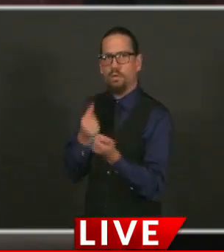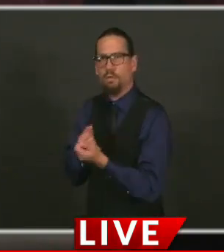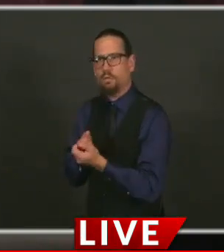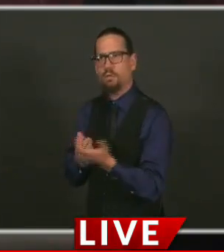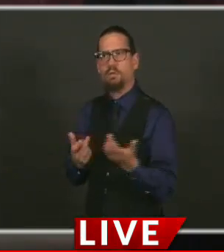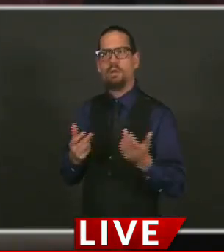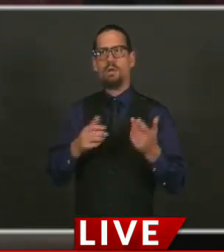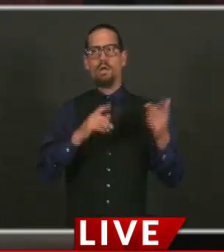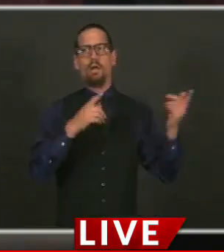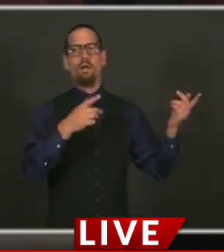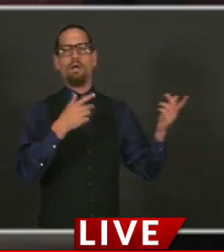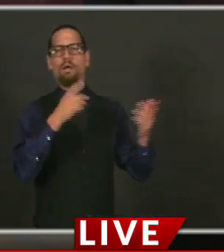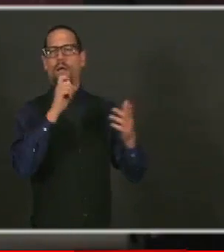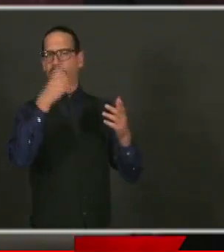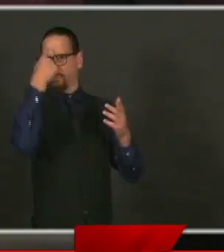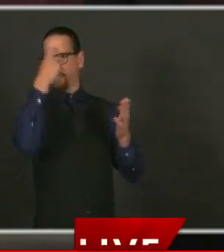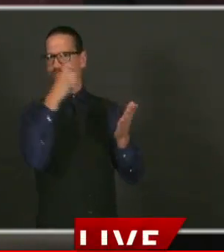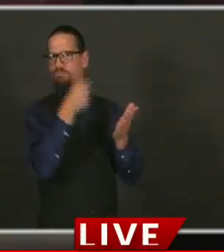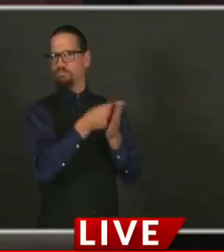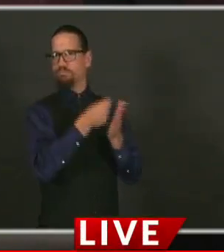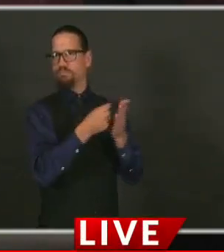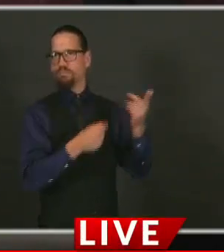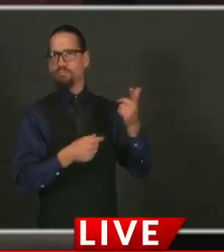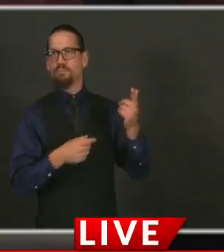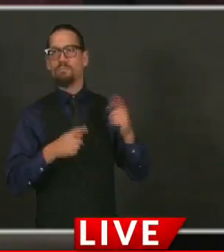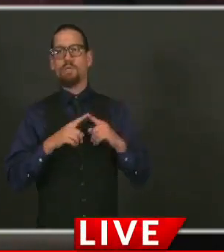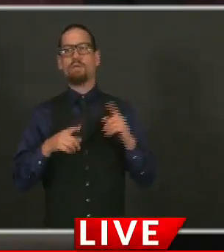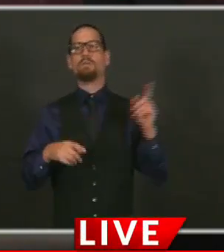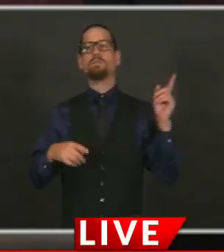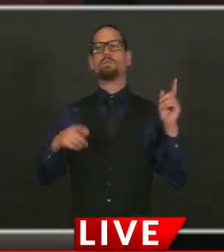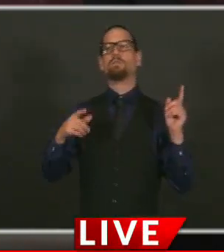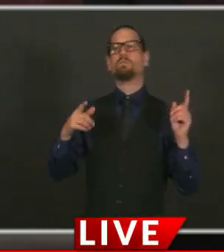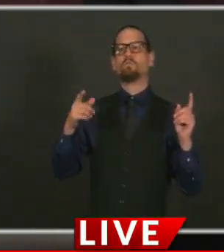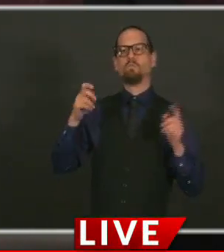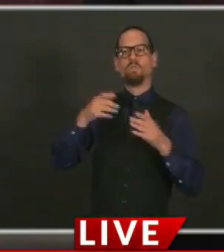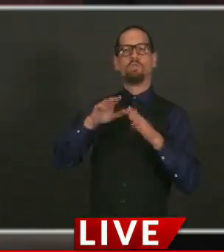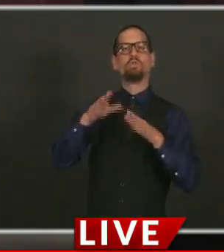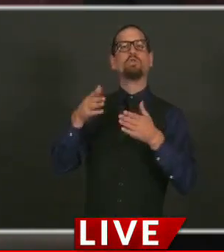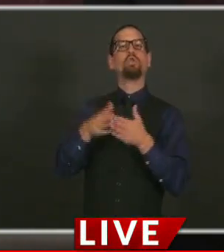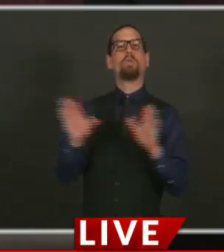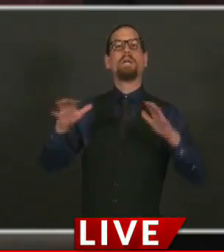FUNDS ALLOCATED BY THE FEDERAL GOVERNMENT TO SUPPORT SMALL BUSINESSES ARE BEING HELD --